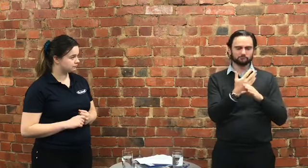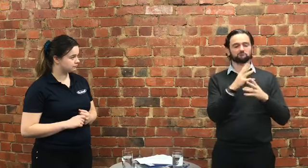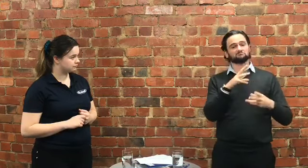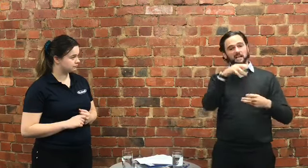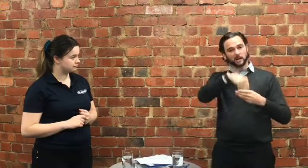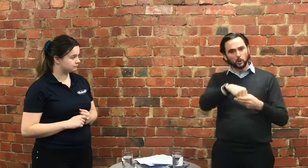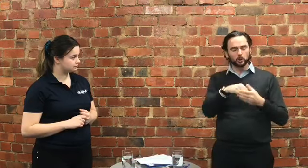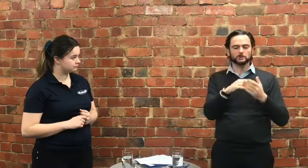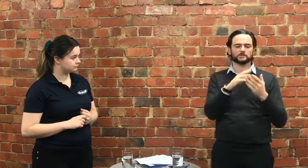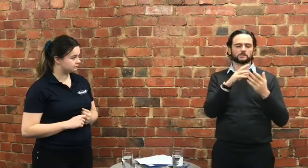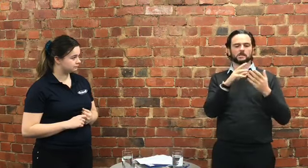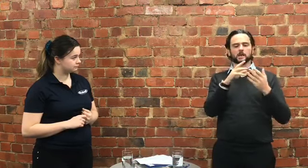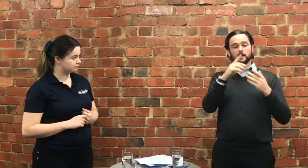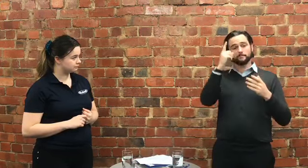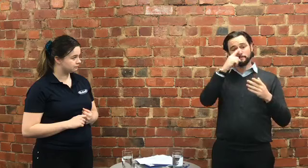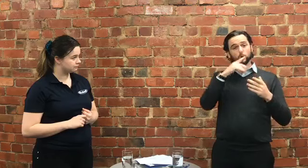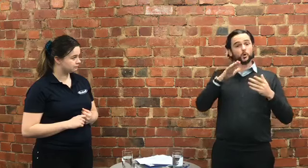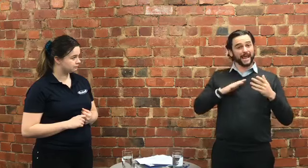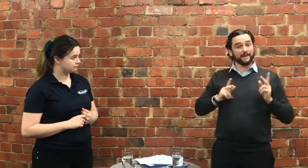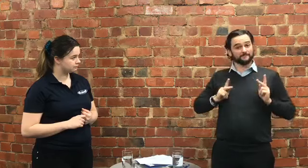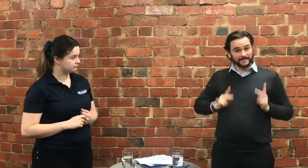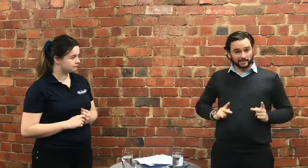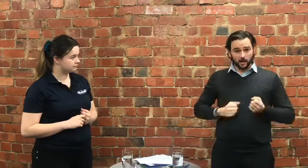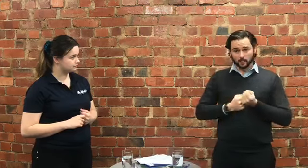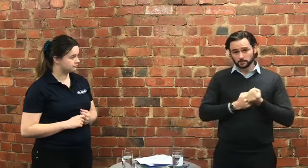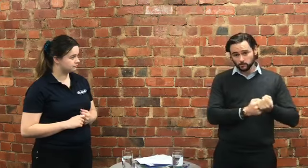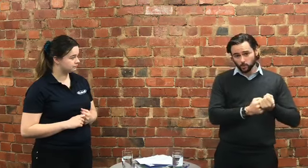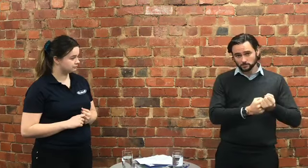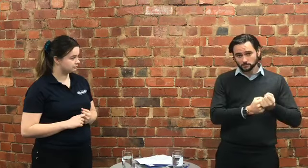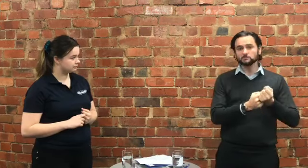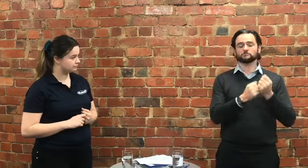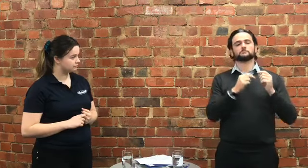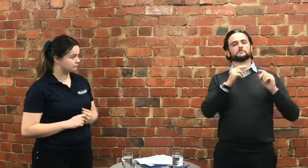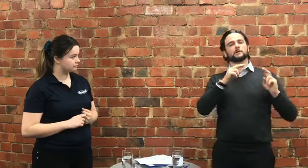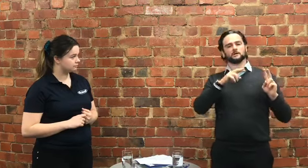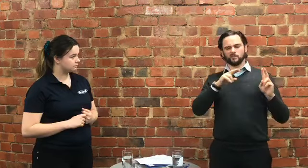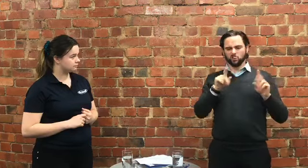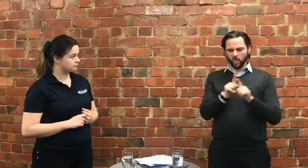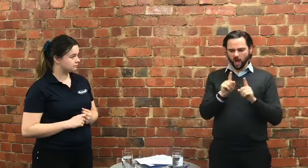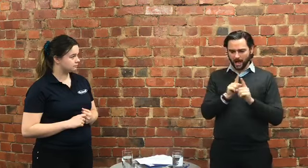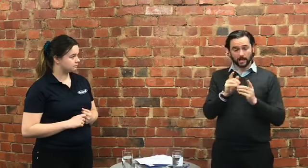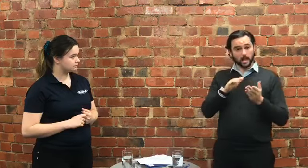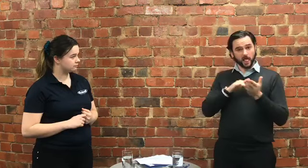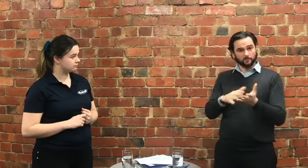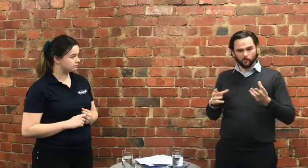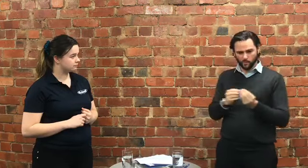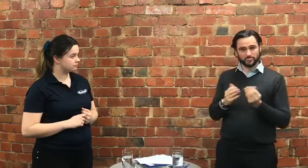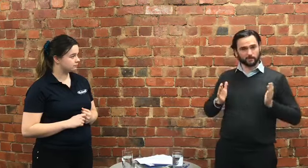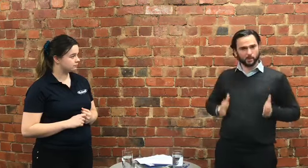So, there's support workers, and that might include people who need physical support,